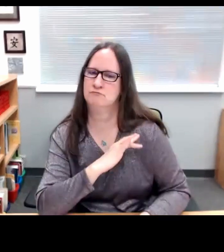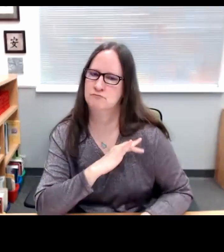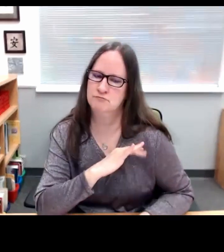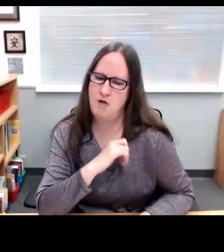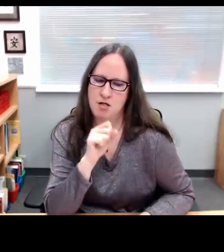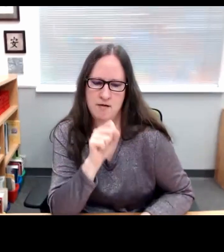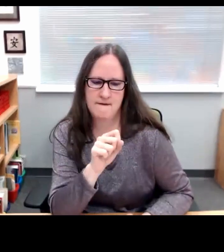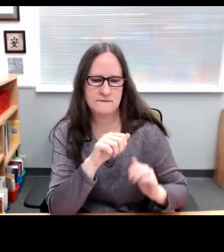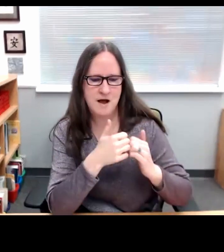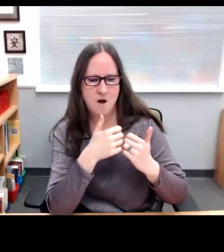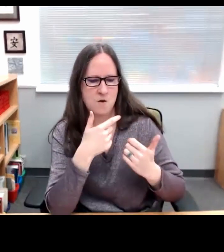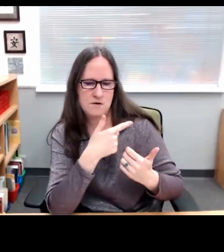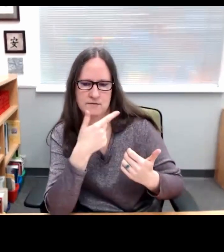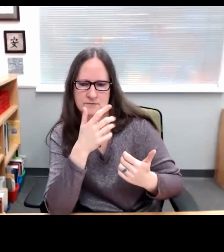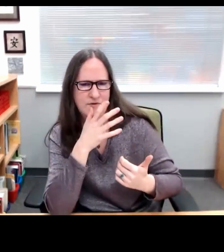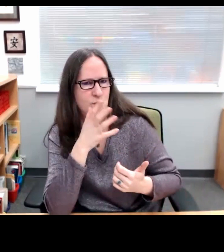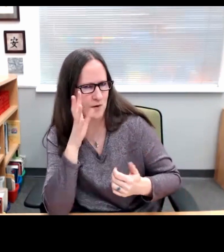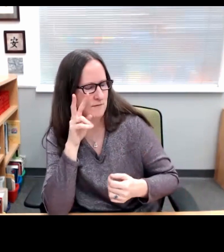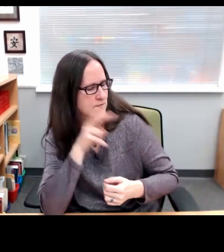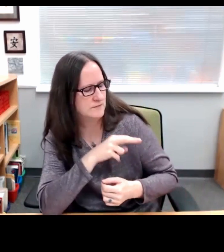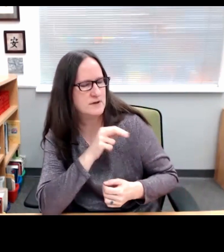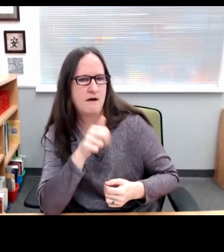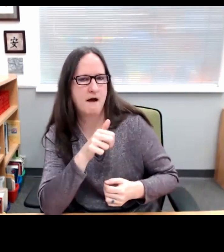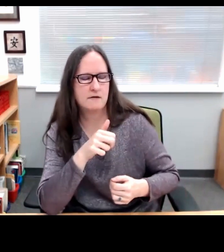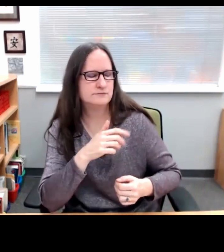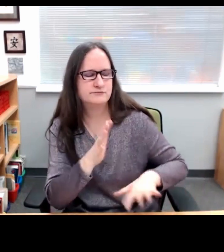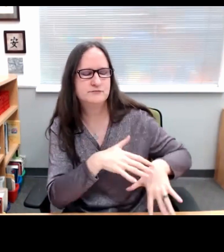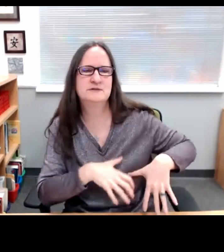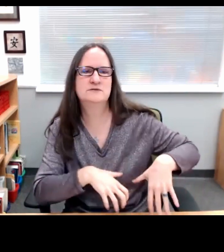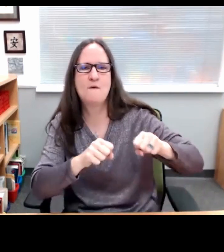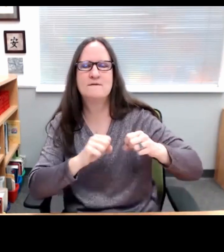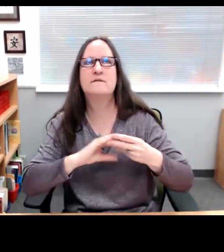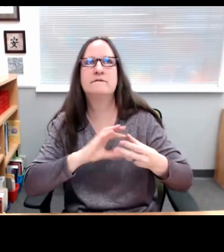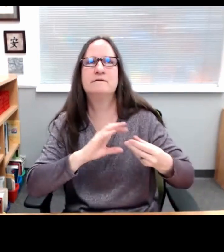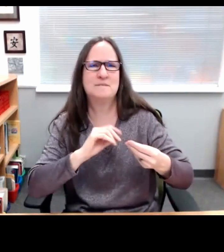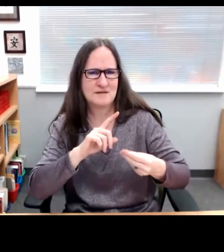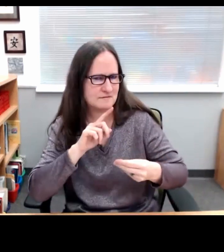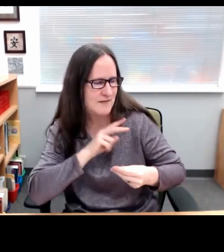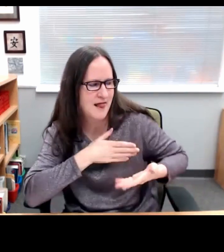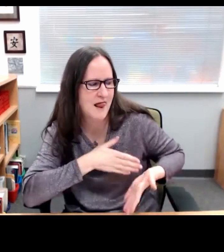mom. And so that kind of relationship building is what I love to see because mom isn't dismissing